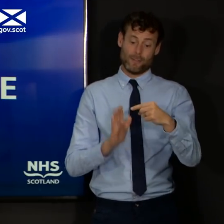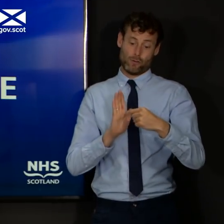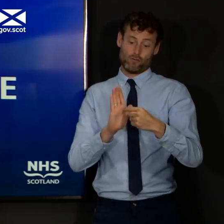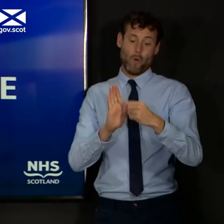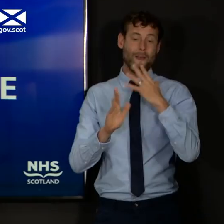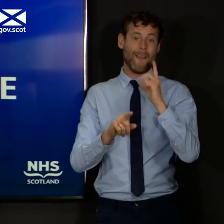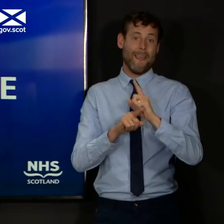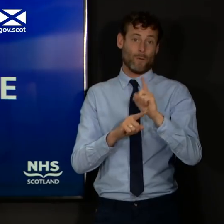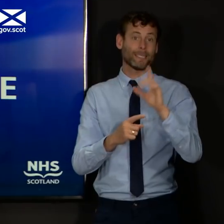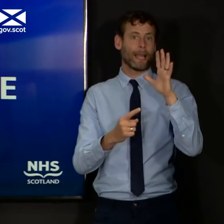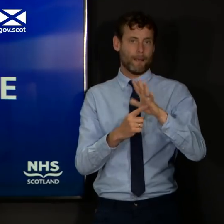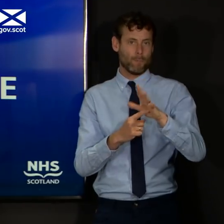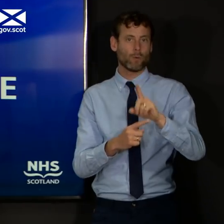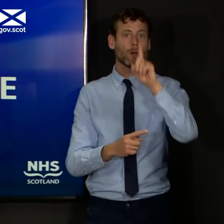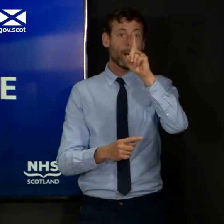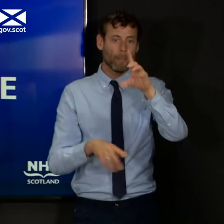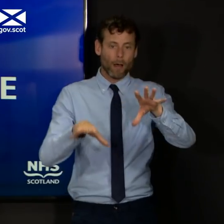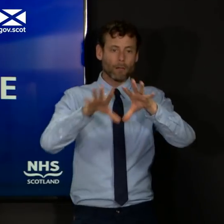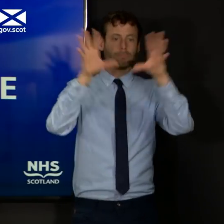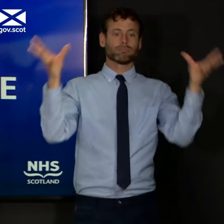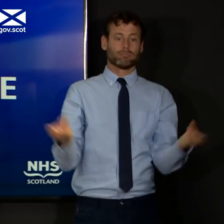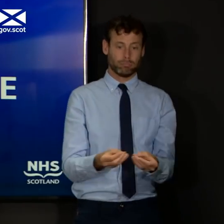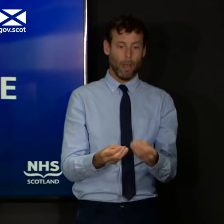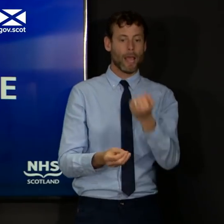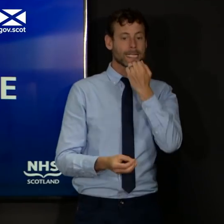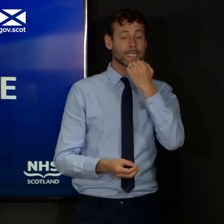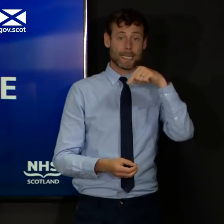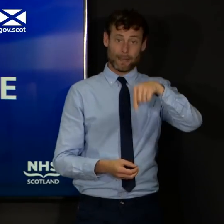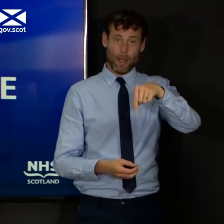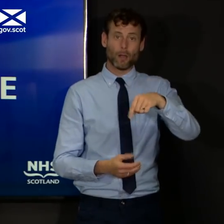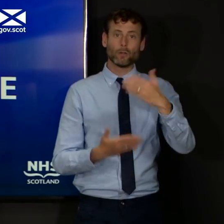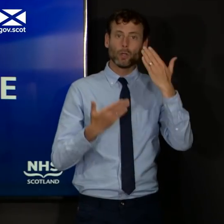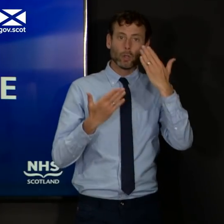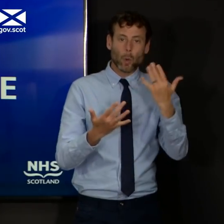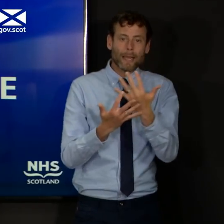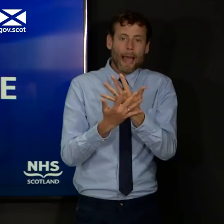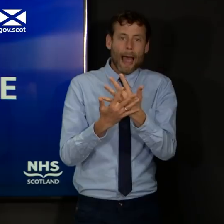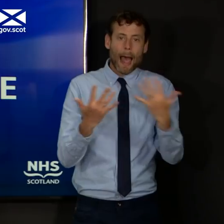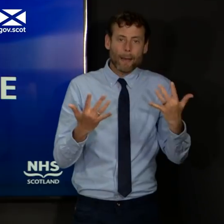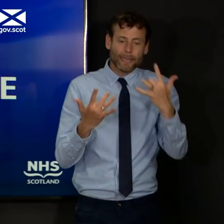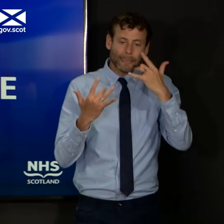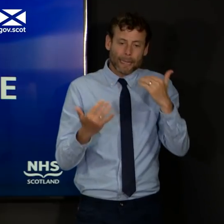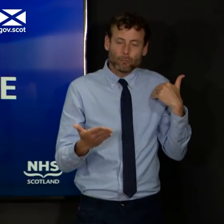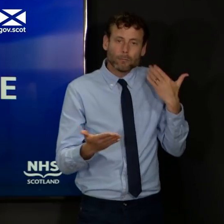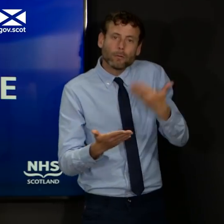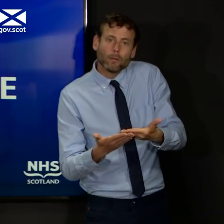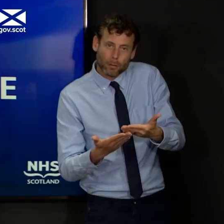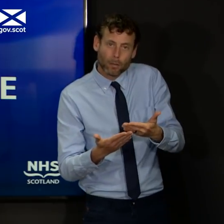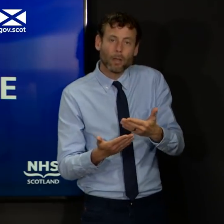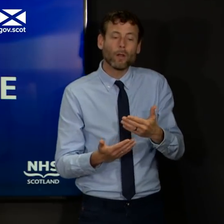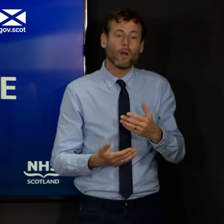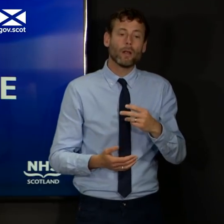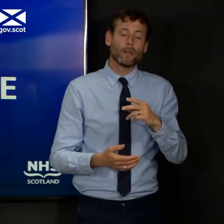data does show all the testing that has been done in care homes for both staff and residents.